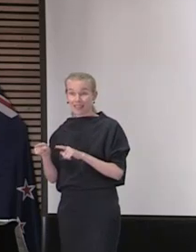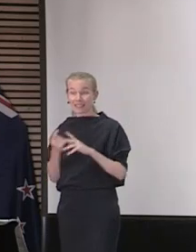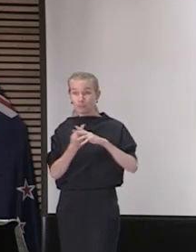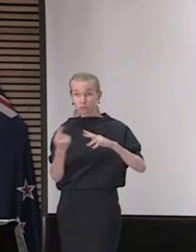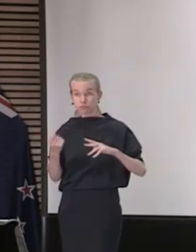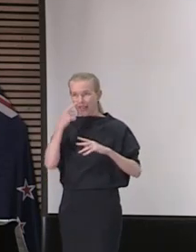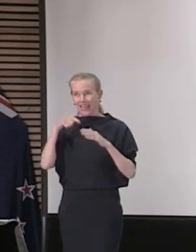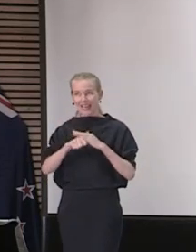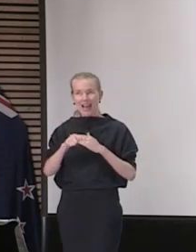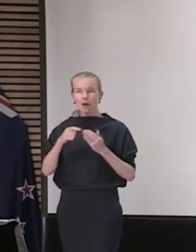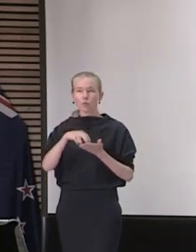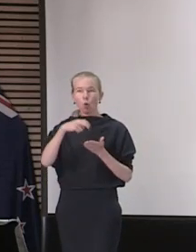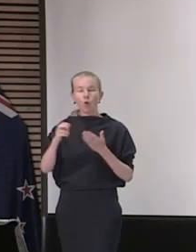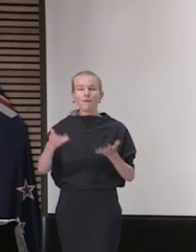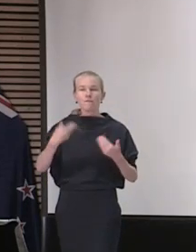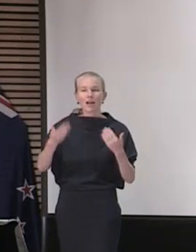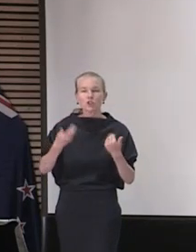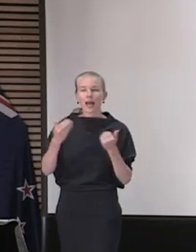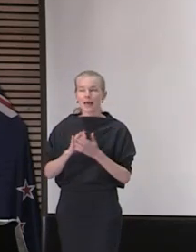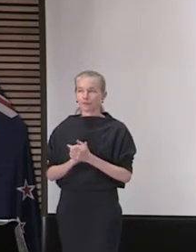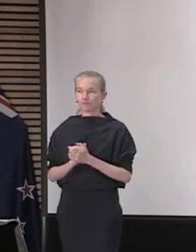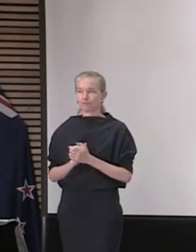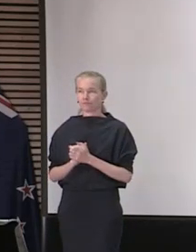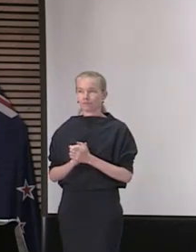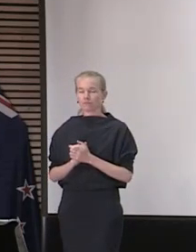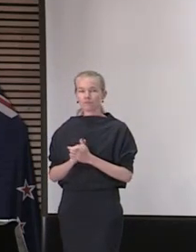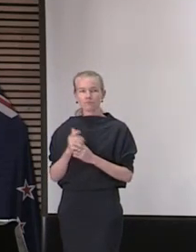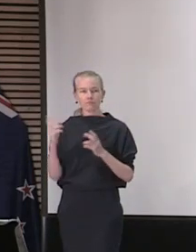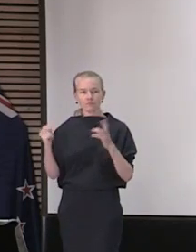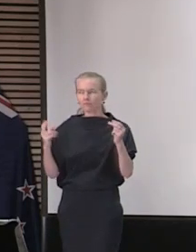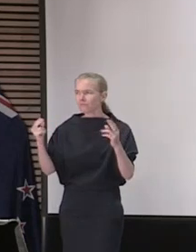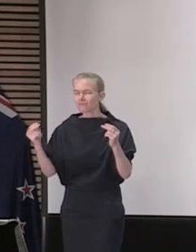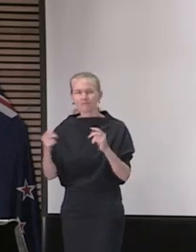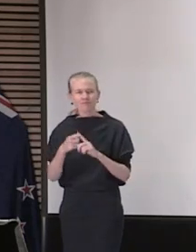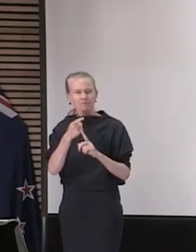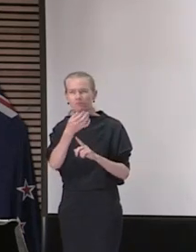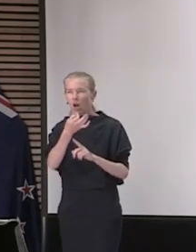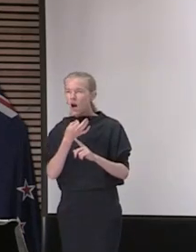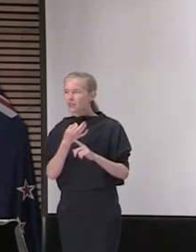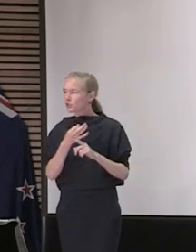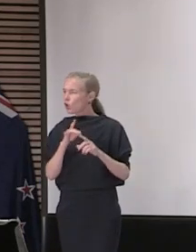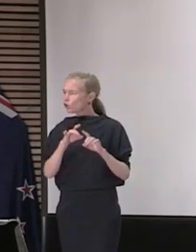What about whatAustralia is doing? Just to beclear, for background.